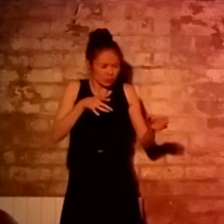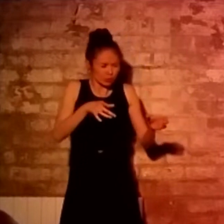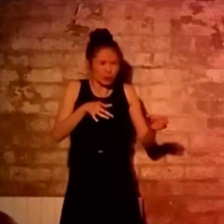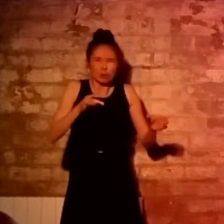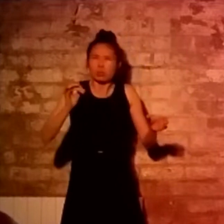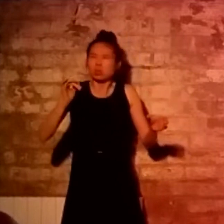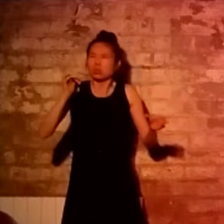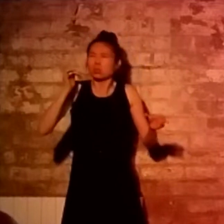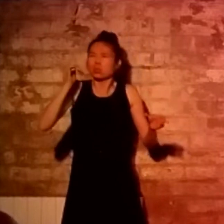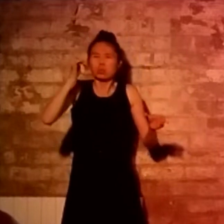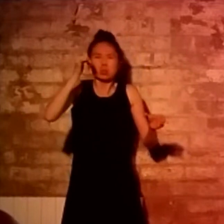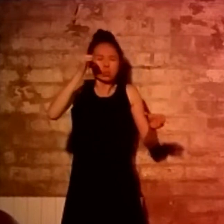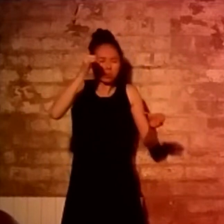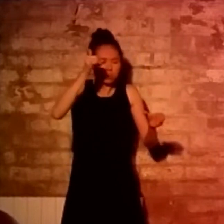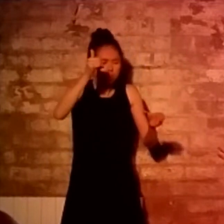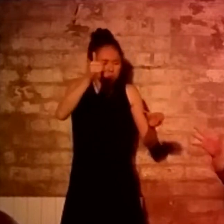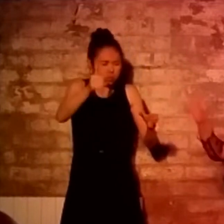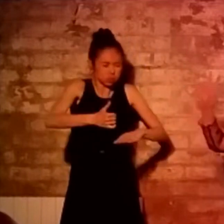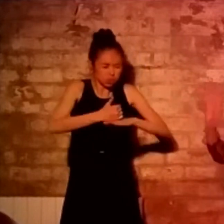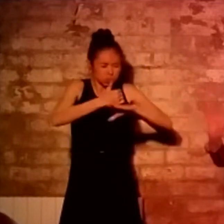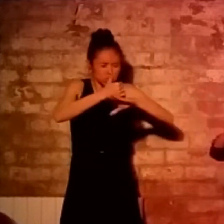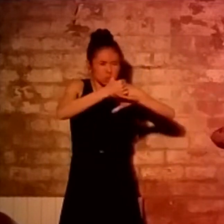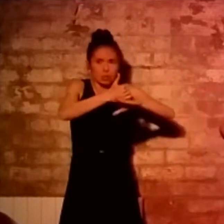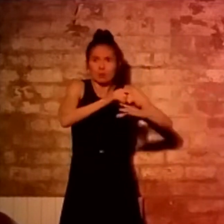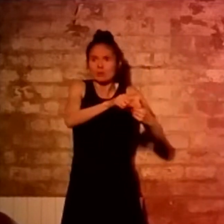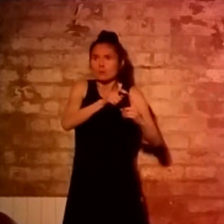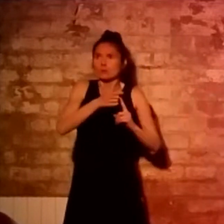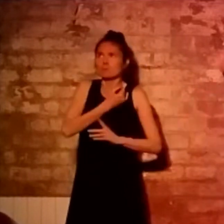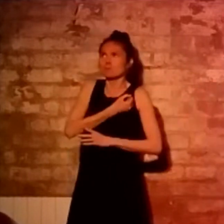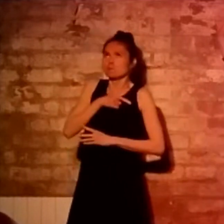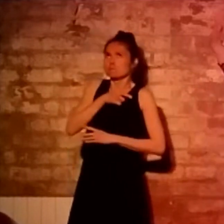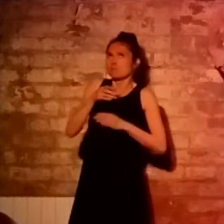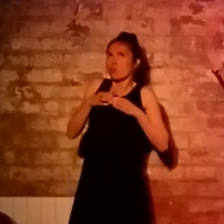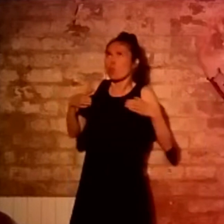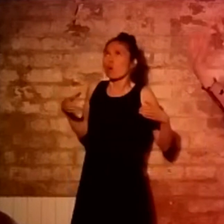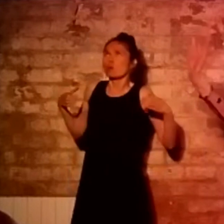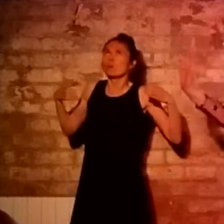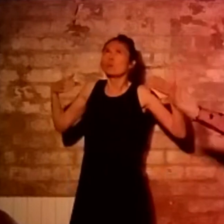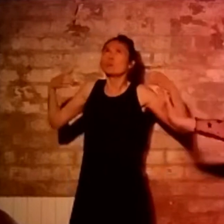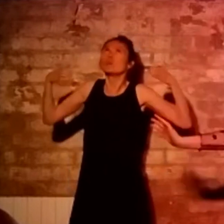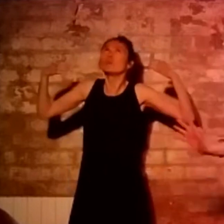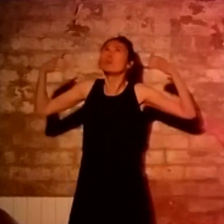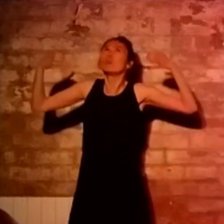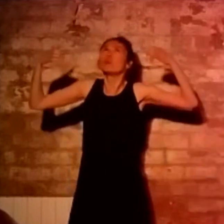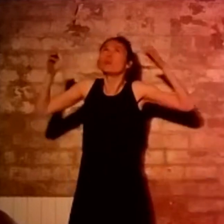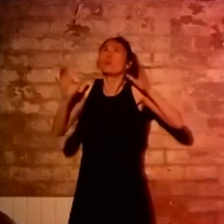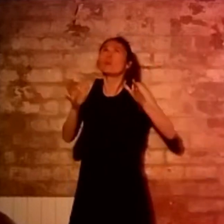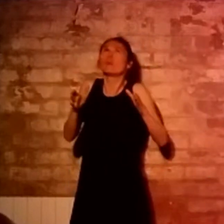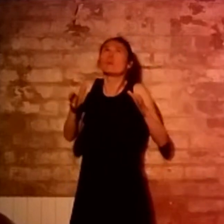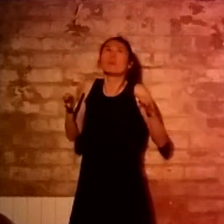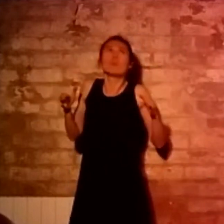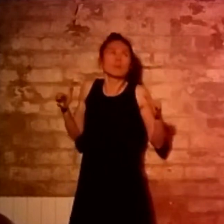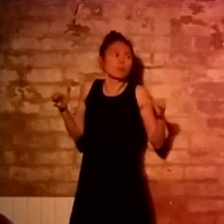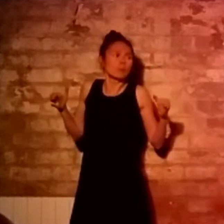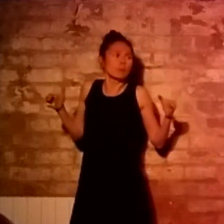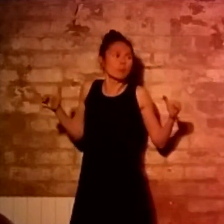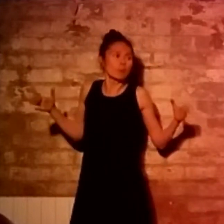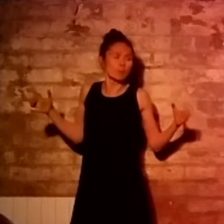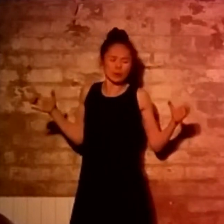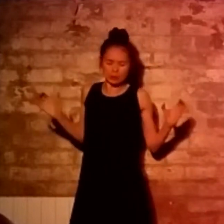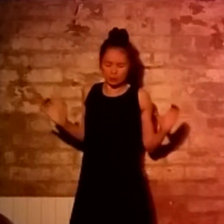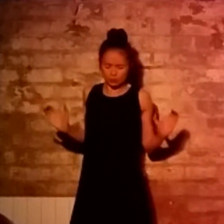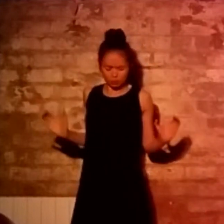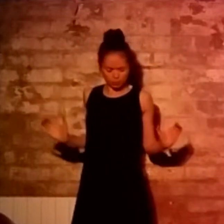That page did boast these walls the tallest, the widest, the deepest.